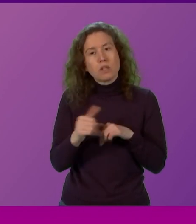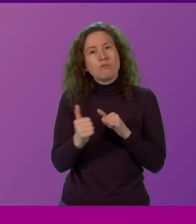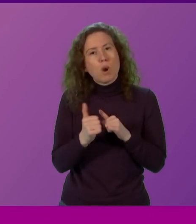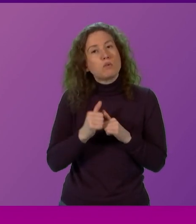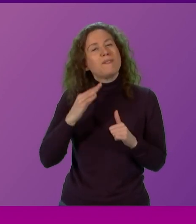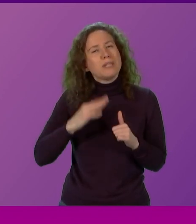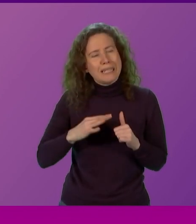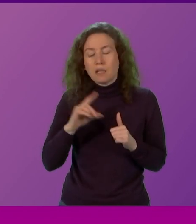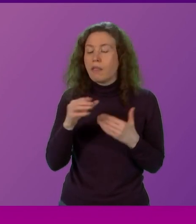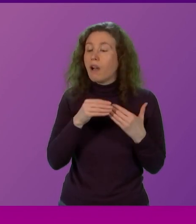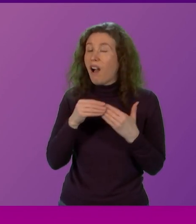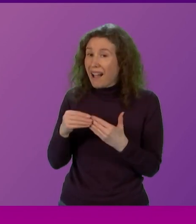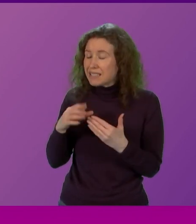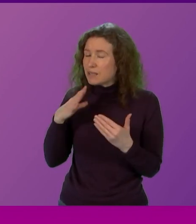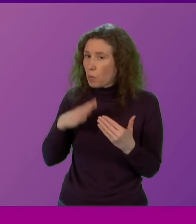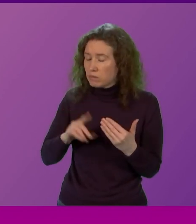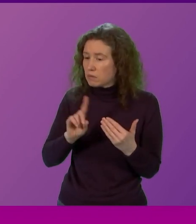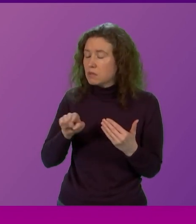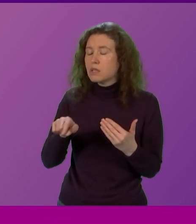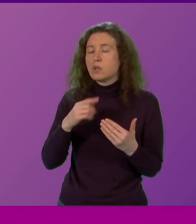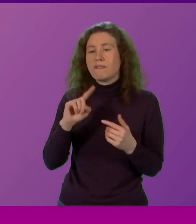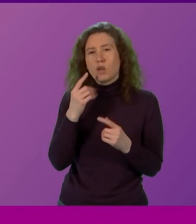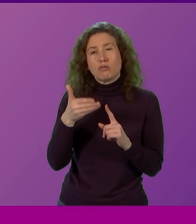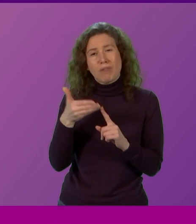What the guidance seeks to do is, first, recognise that hospital is not the best place for any